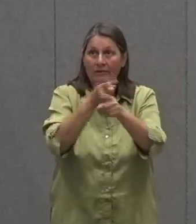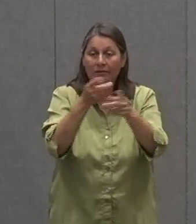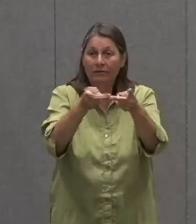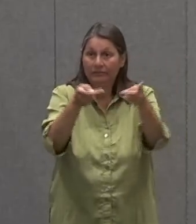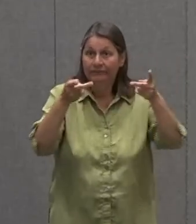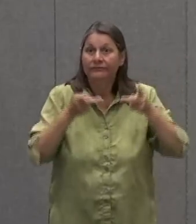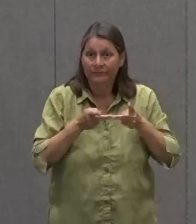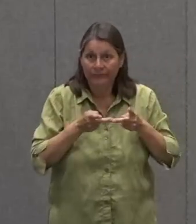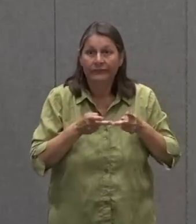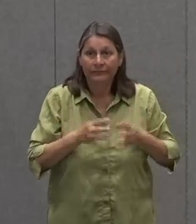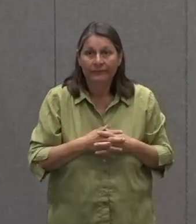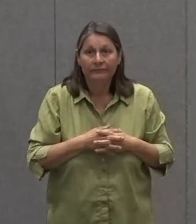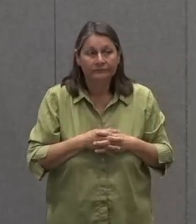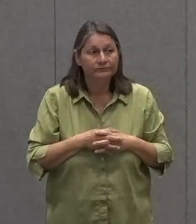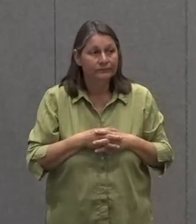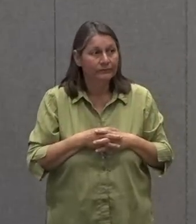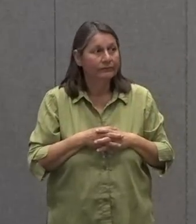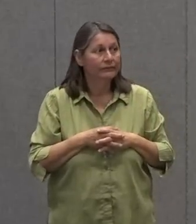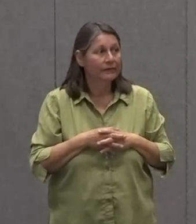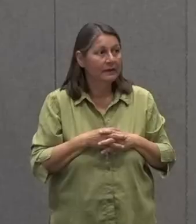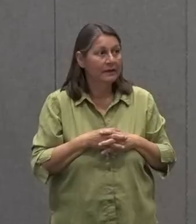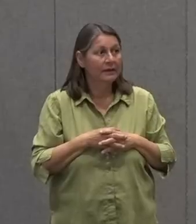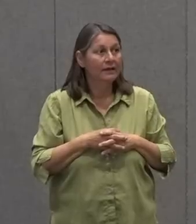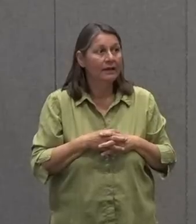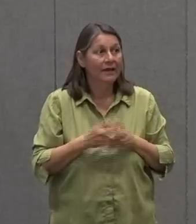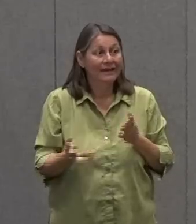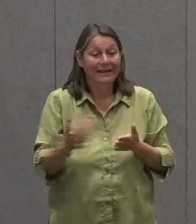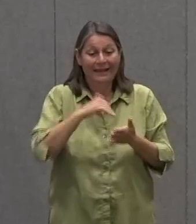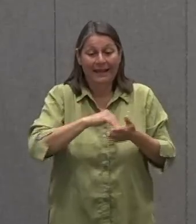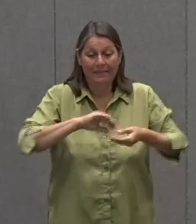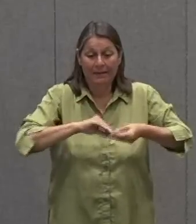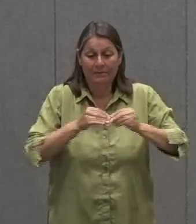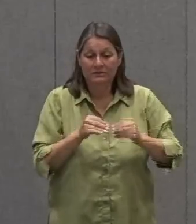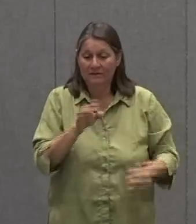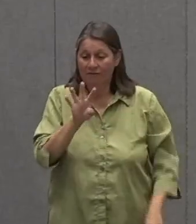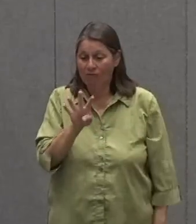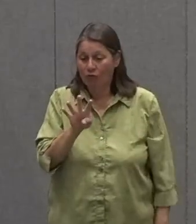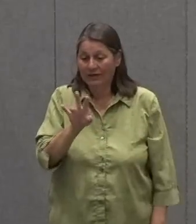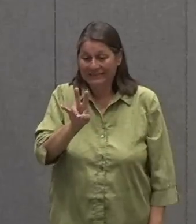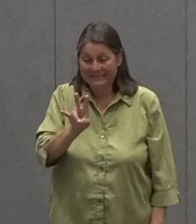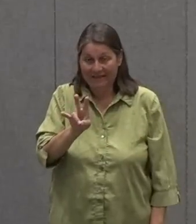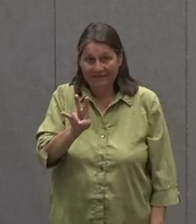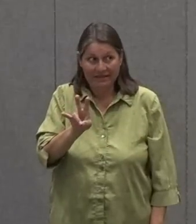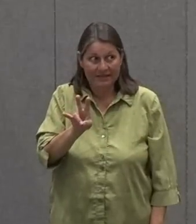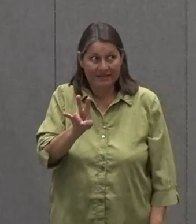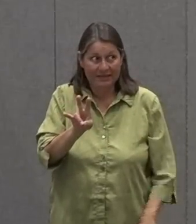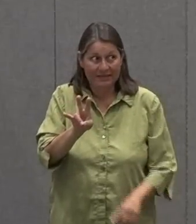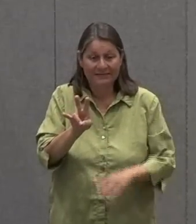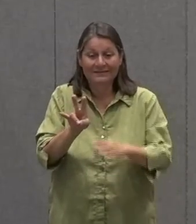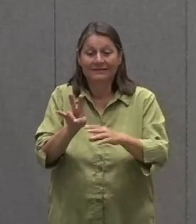and again, our number that we are working on is 47, I'm gonna say and here because that's what